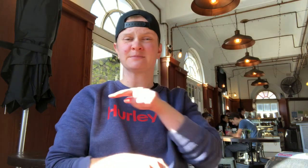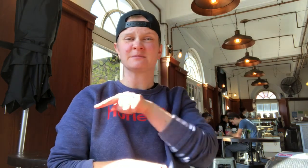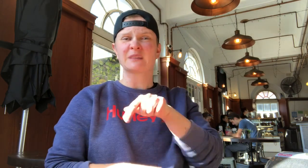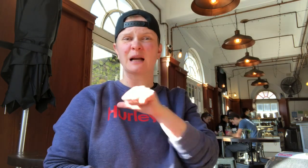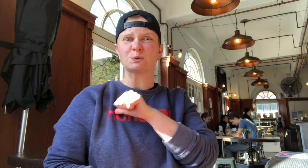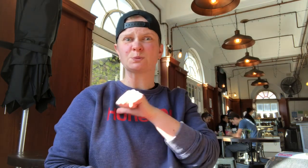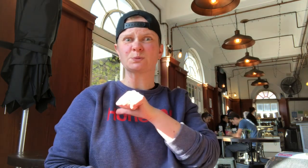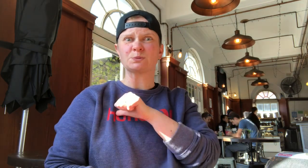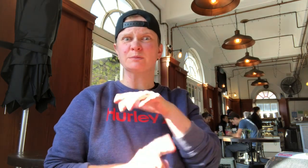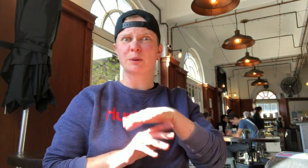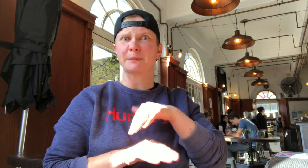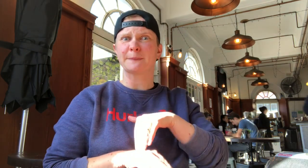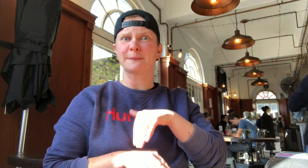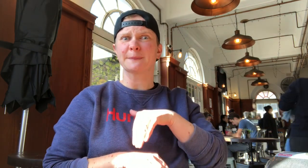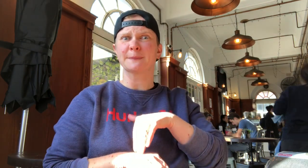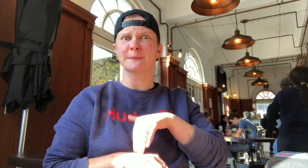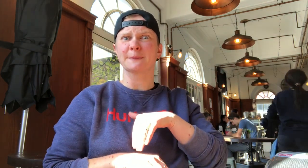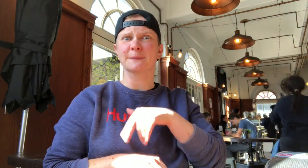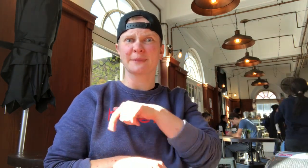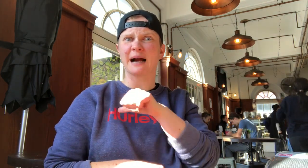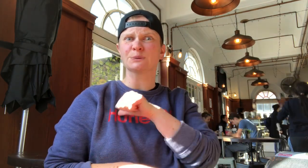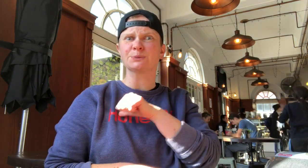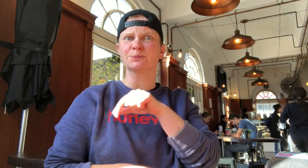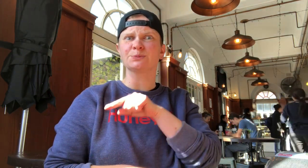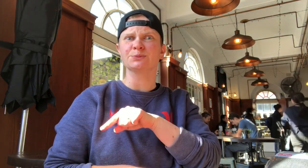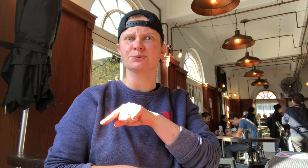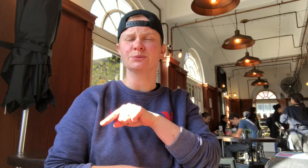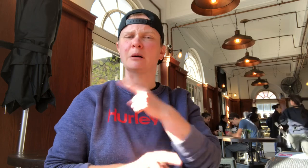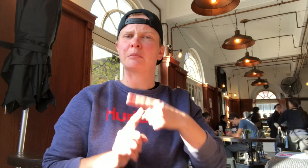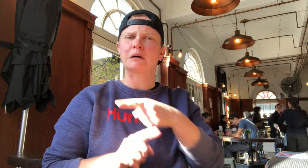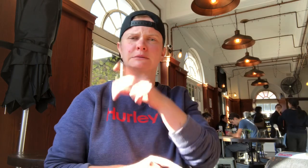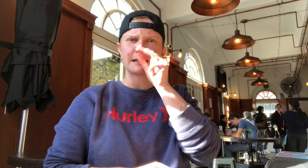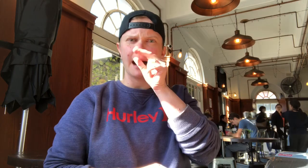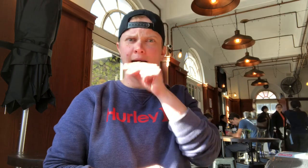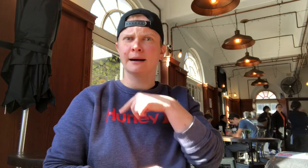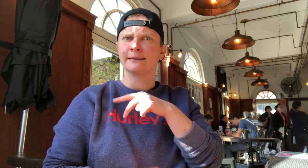It was their attitude and that they were also young which meant they are inexperienced